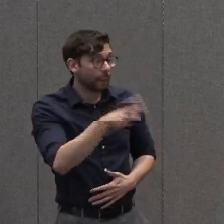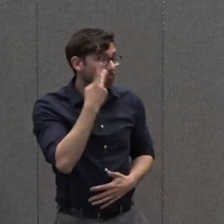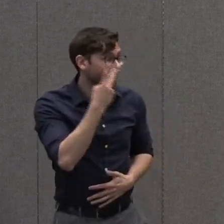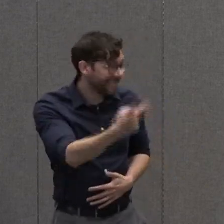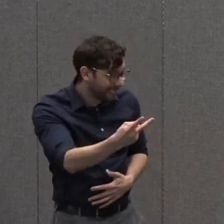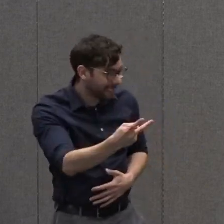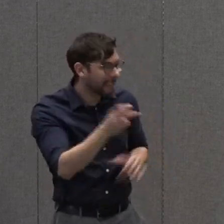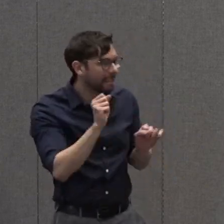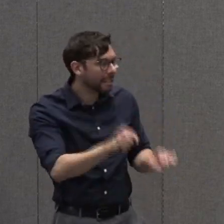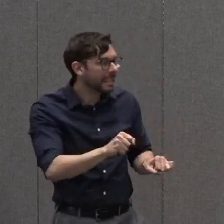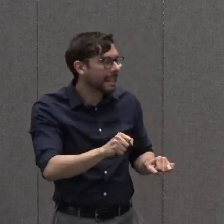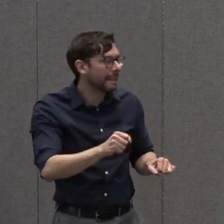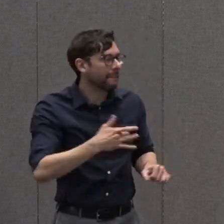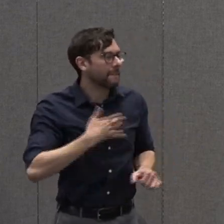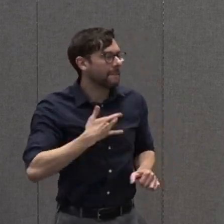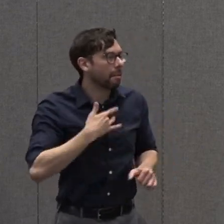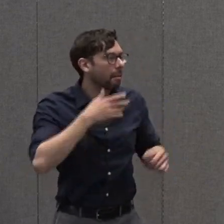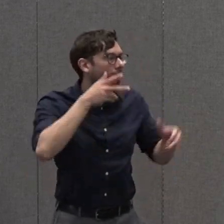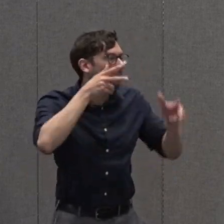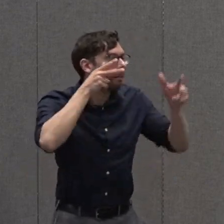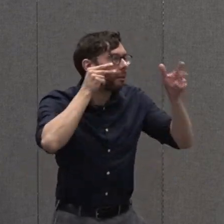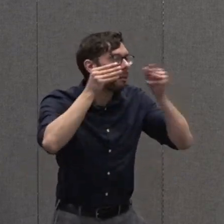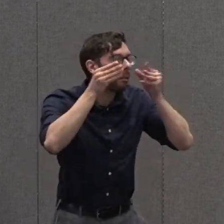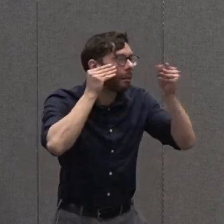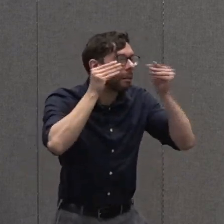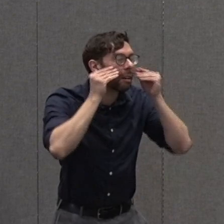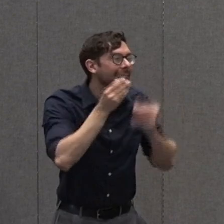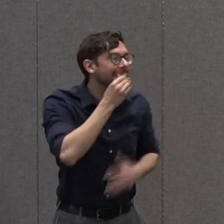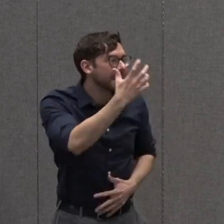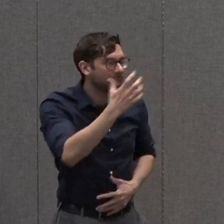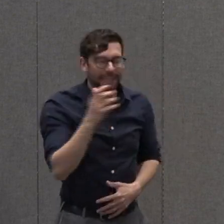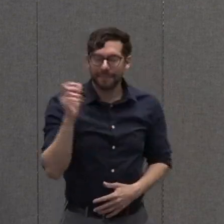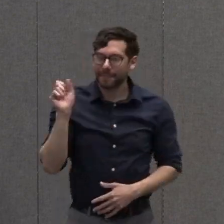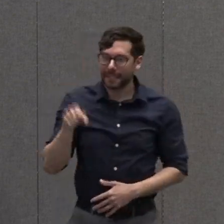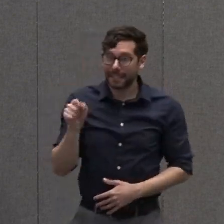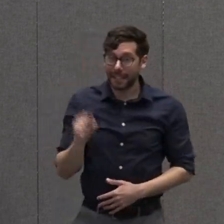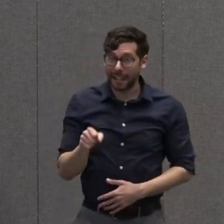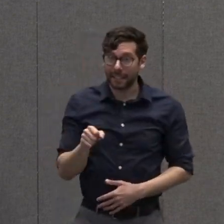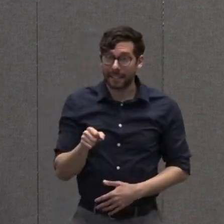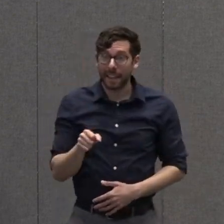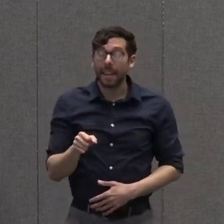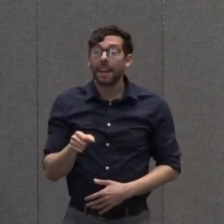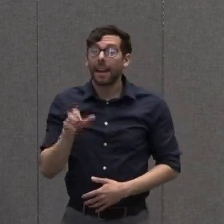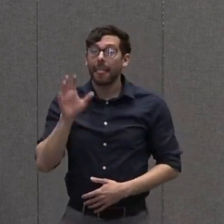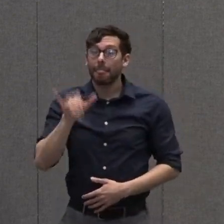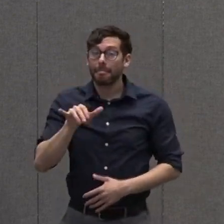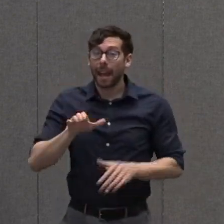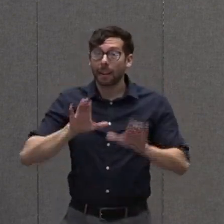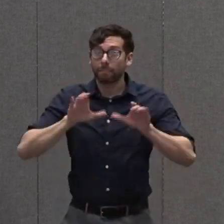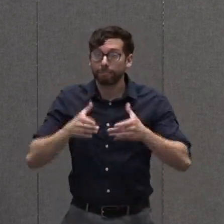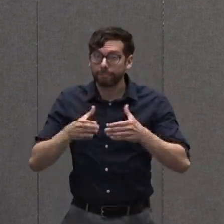So this group of snakes is called the pit vipers, because of those pits in the face. I've heard that name before